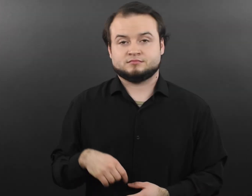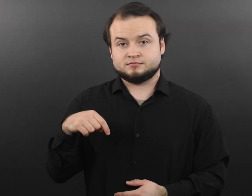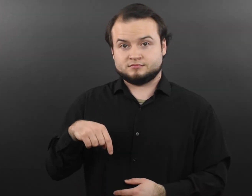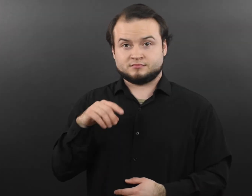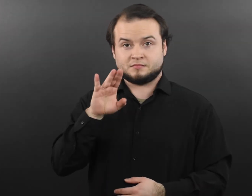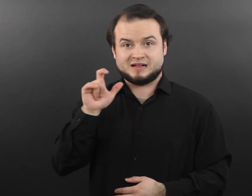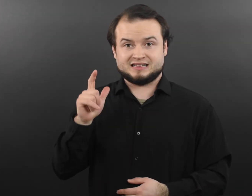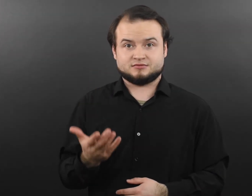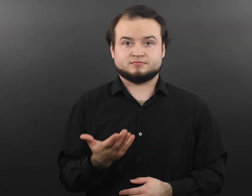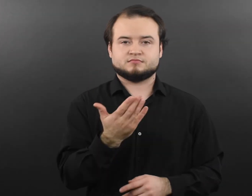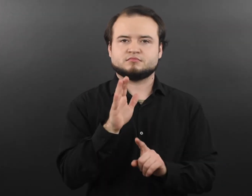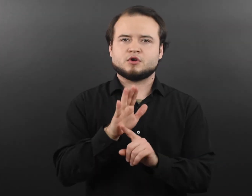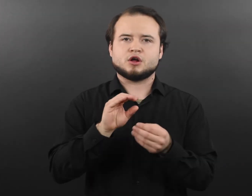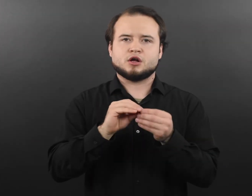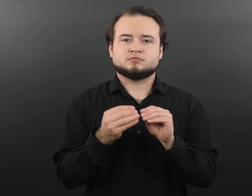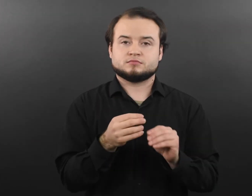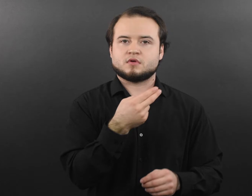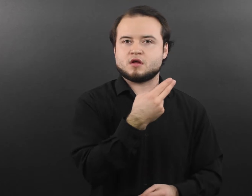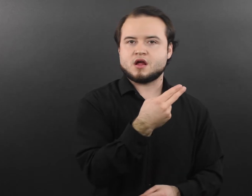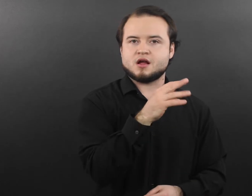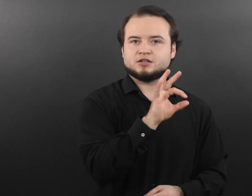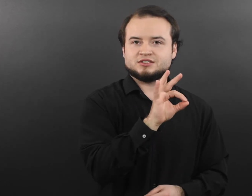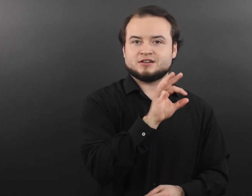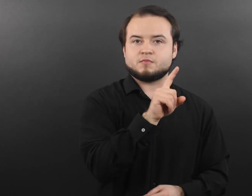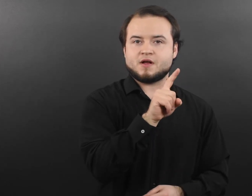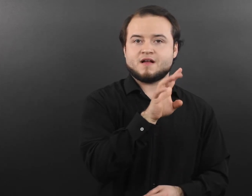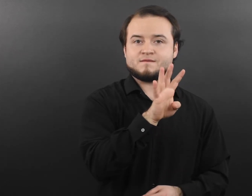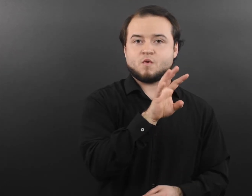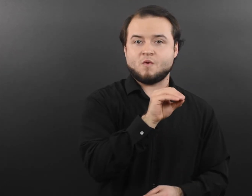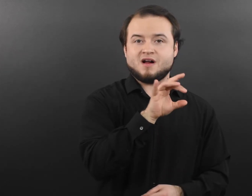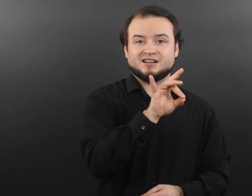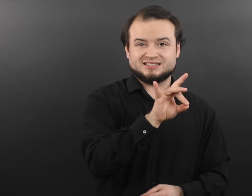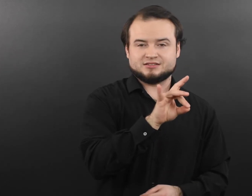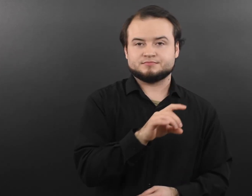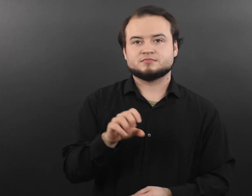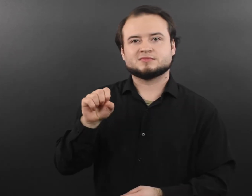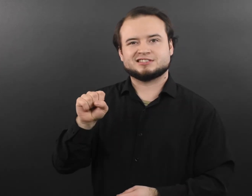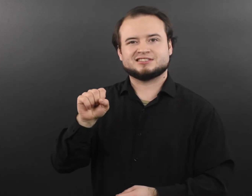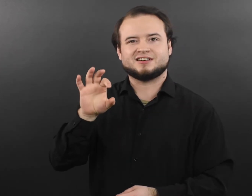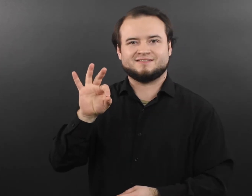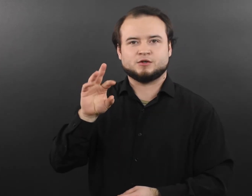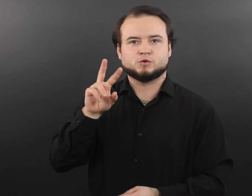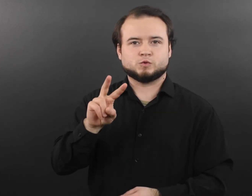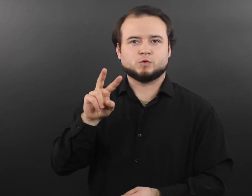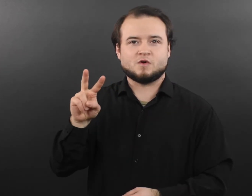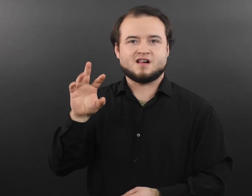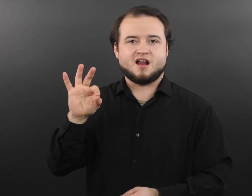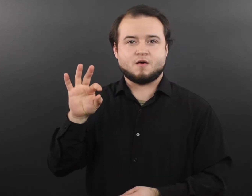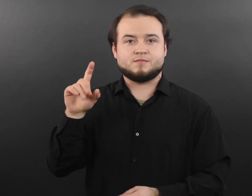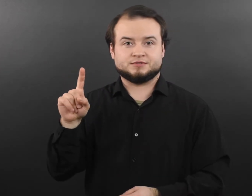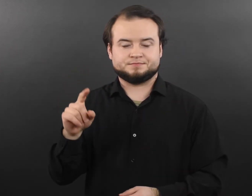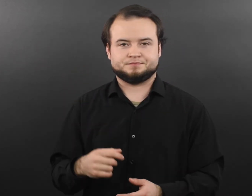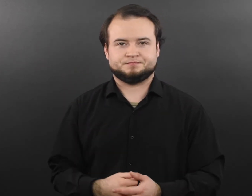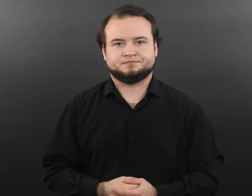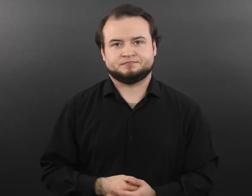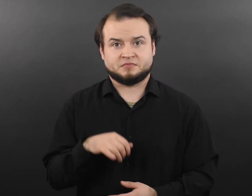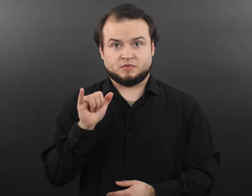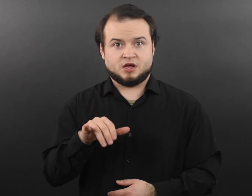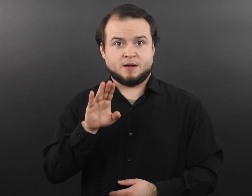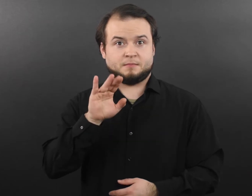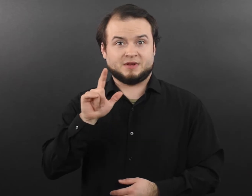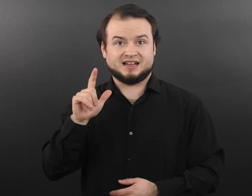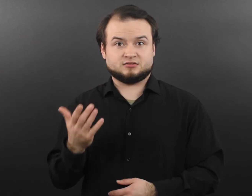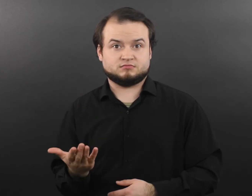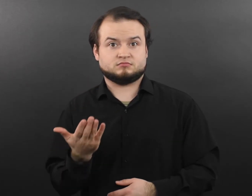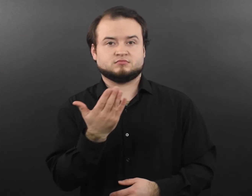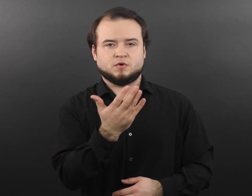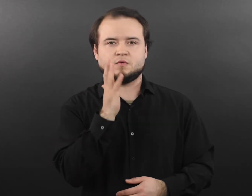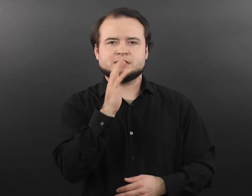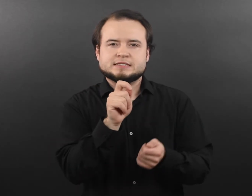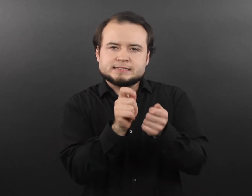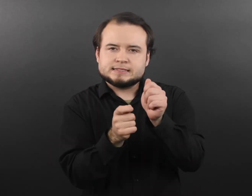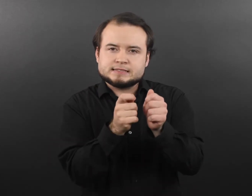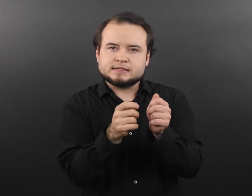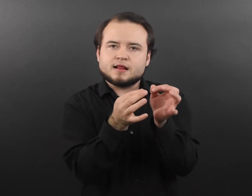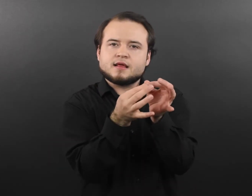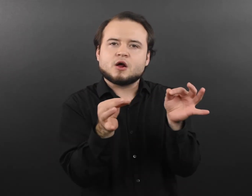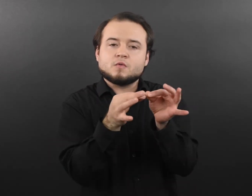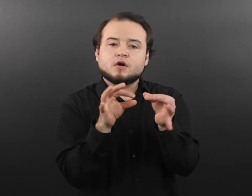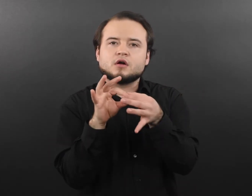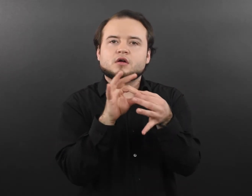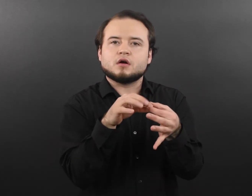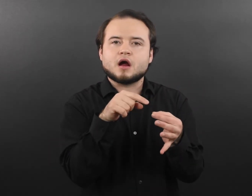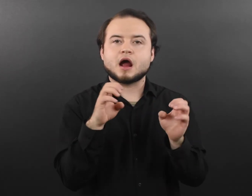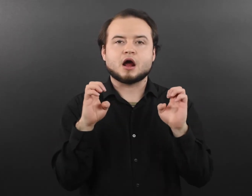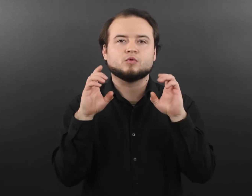The bill numbers are HF1408 and SF2291. This bill modifies language in educational